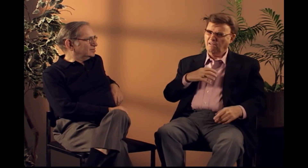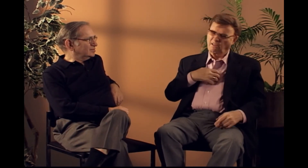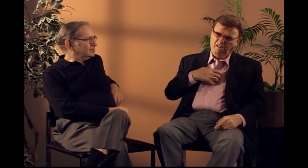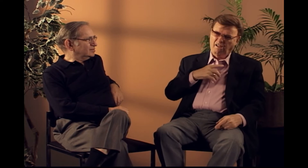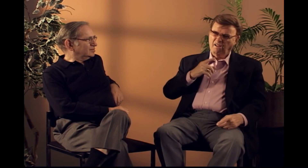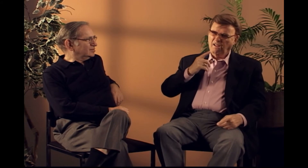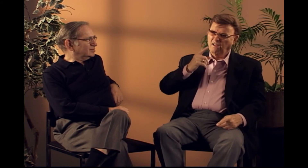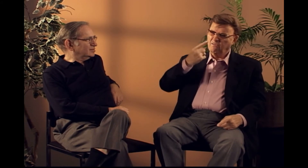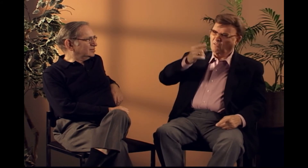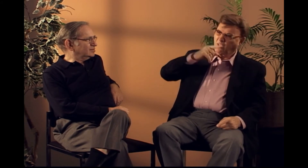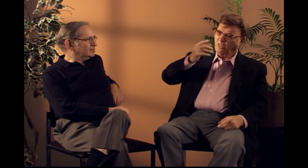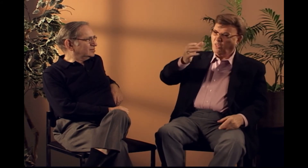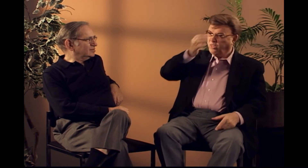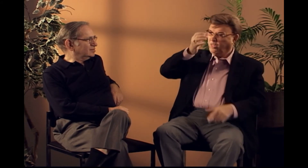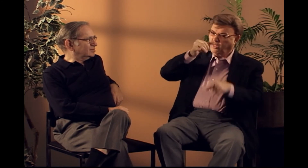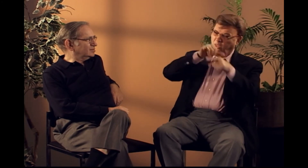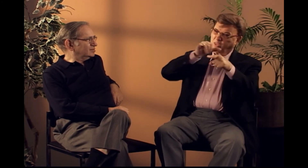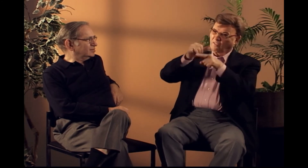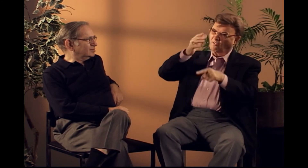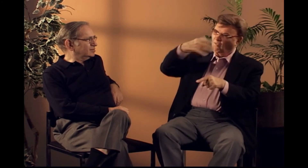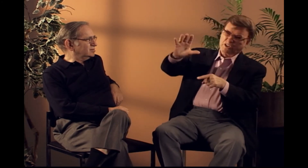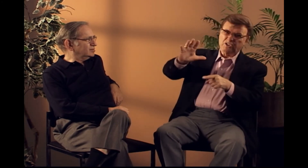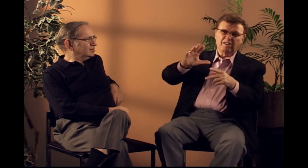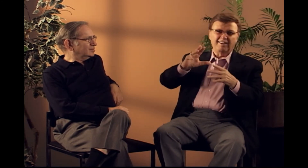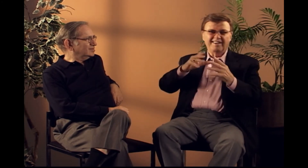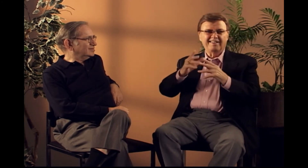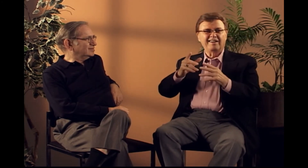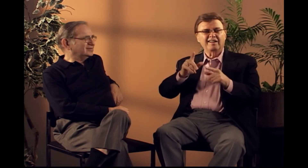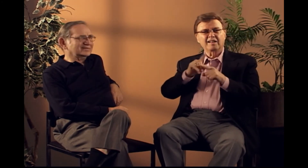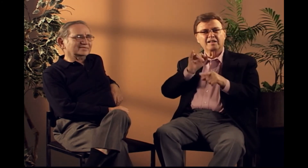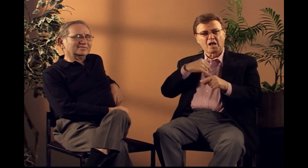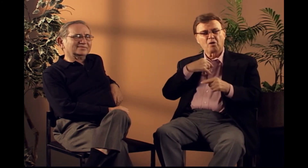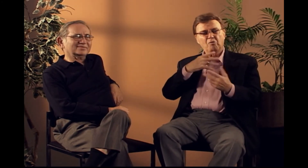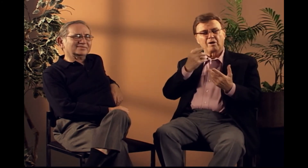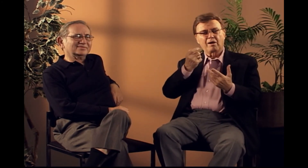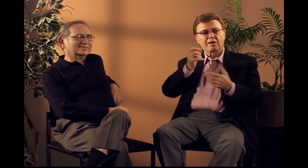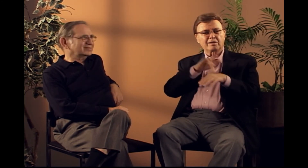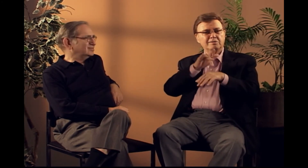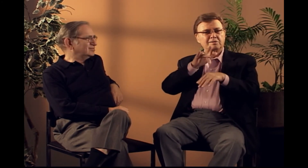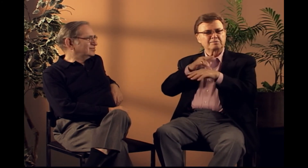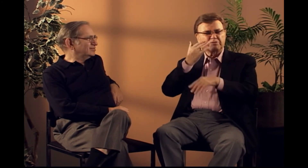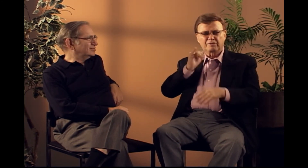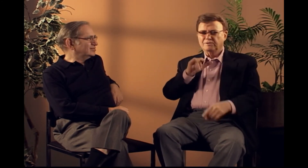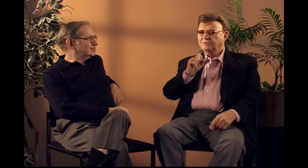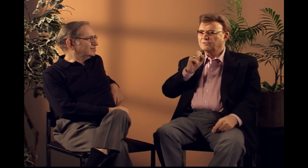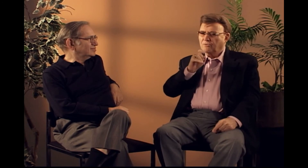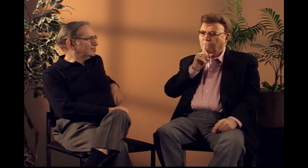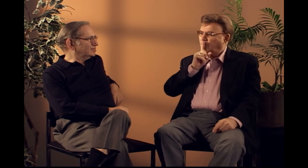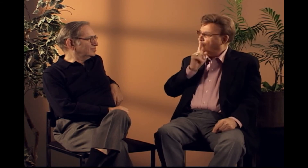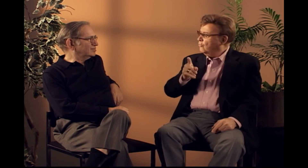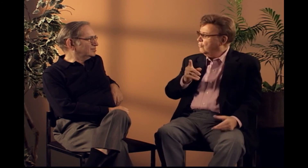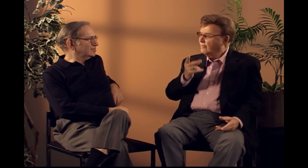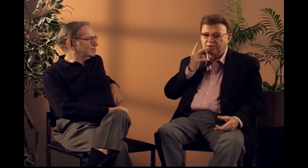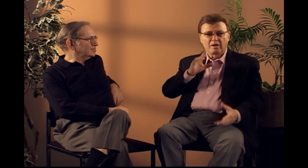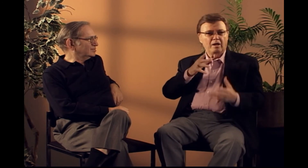all those large impressive, sophisticated terms, trying to impress people, and the deaf person was like, hey.